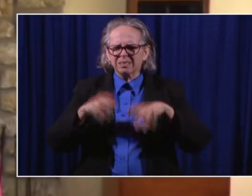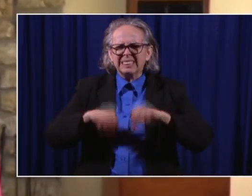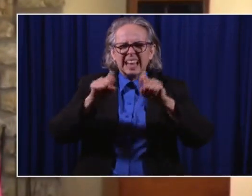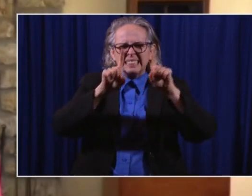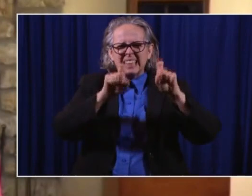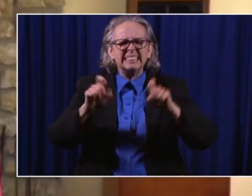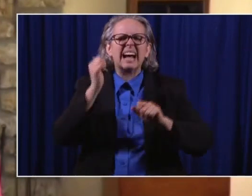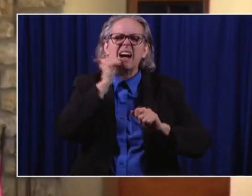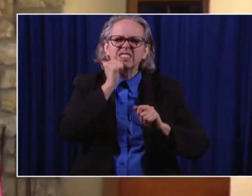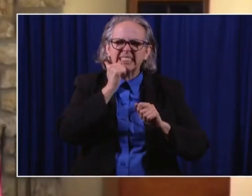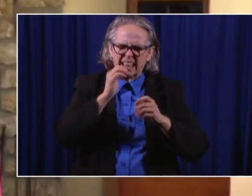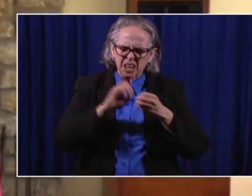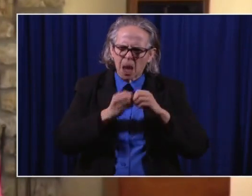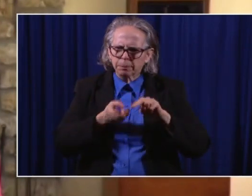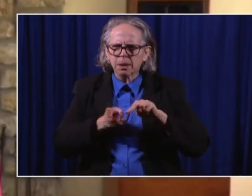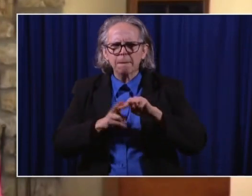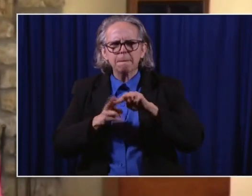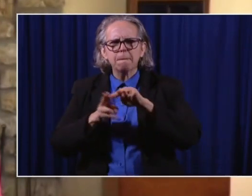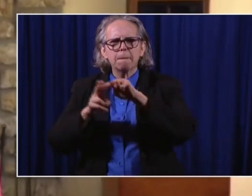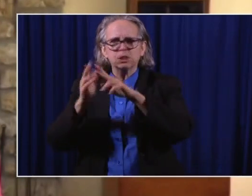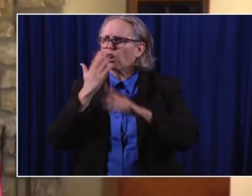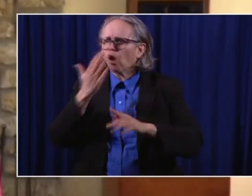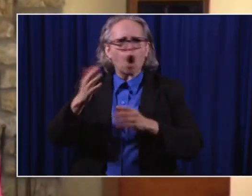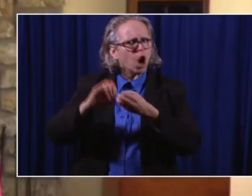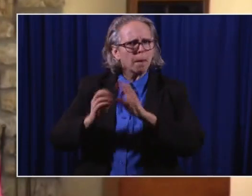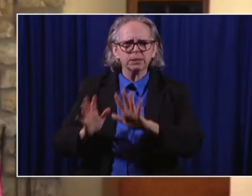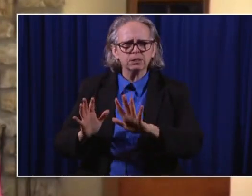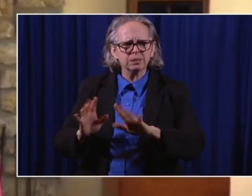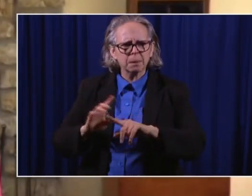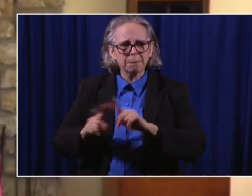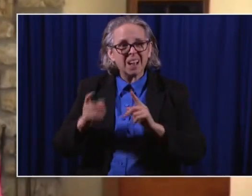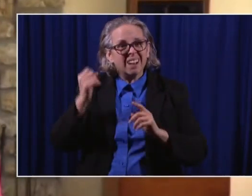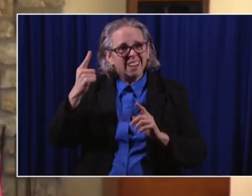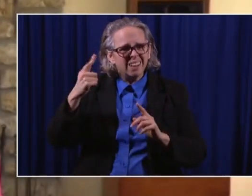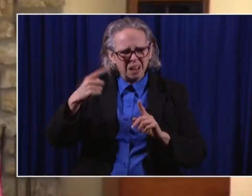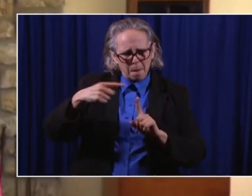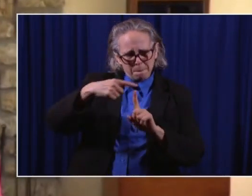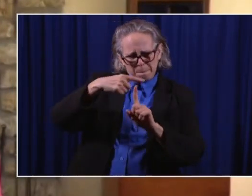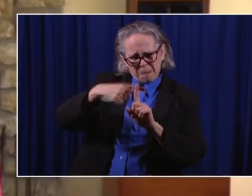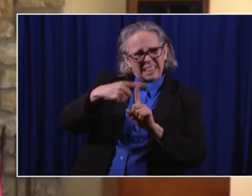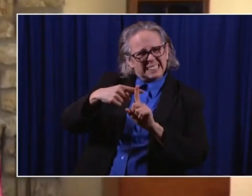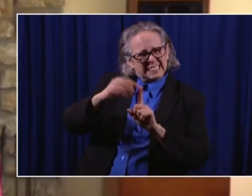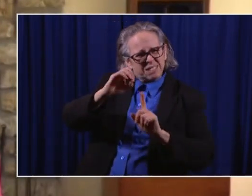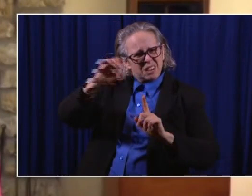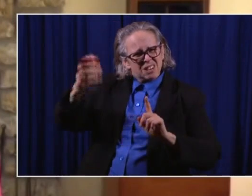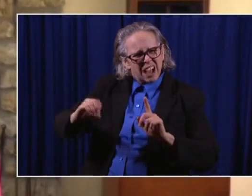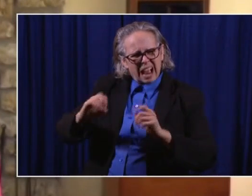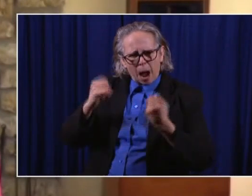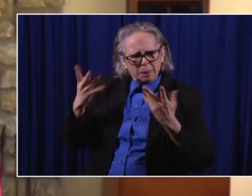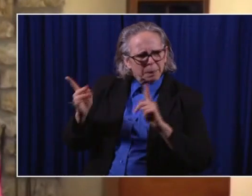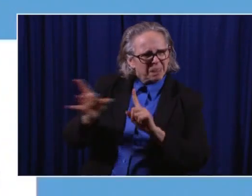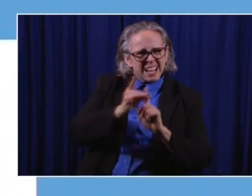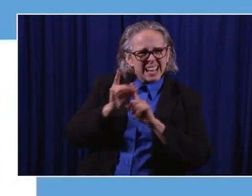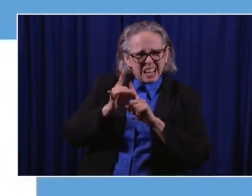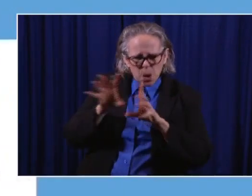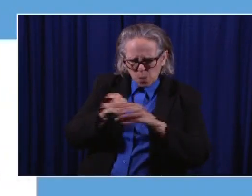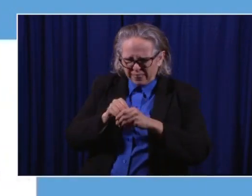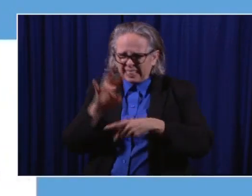THIS IS NUMBER OF TESTS PERFORMED, YOU CAN SEE THEY ARE GOG UP. WE ARE QUITE HAPPY ABOUT THAT.